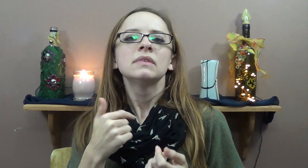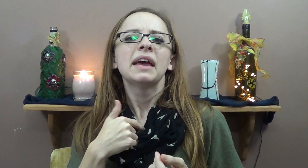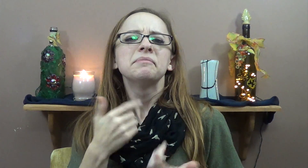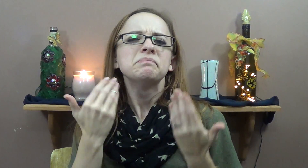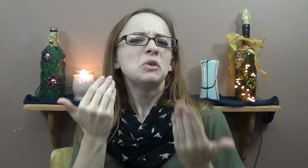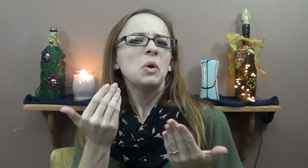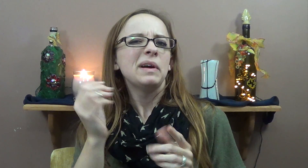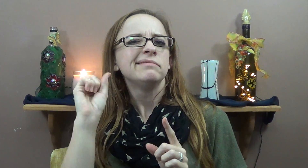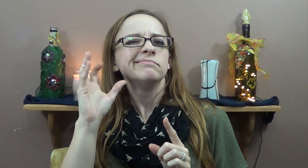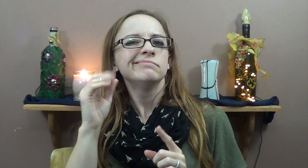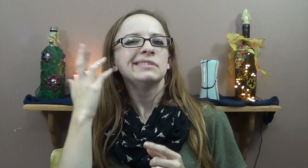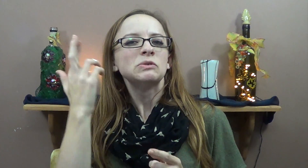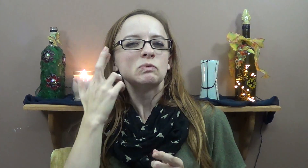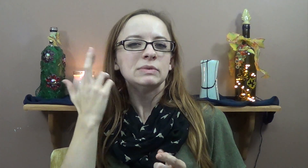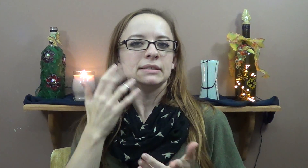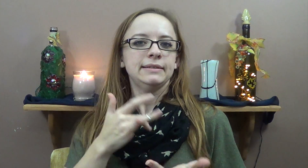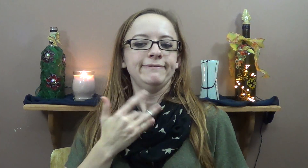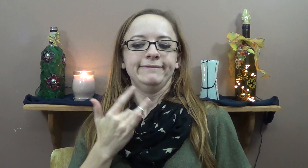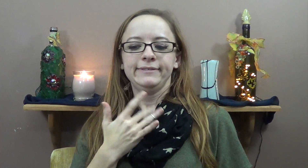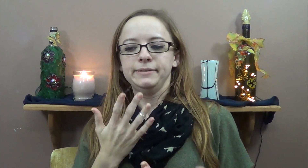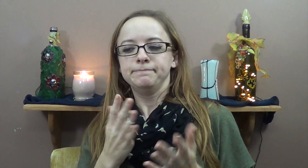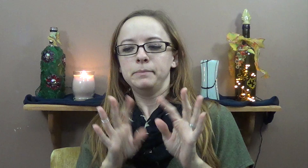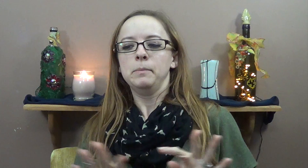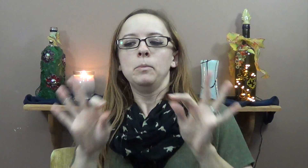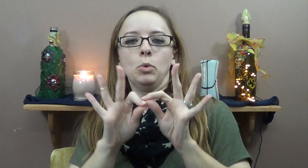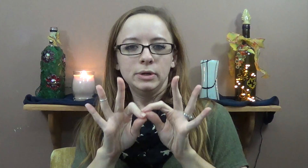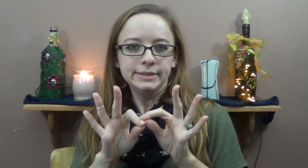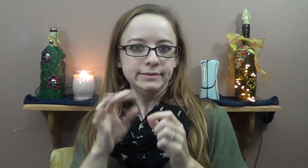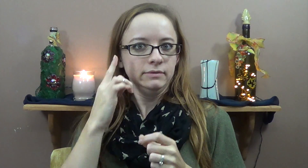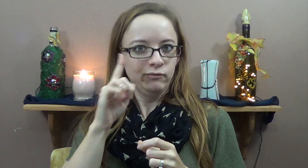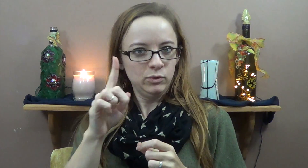must have facial expressions. So I'm going to go ahead and give you kinda the reasons I